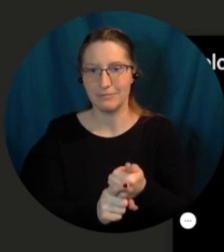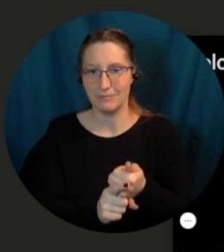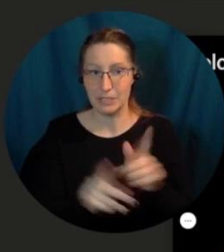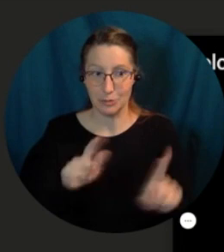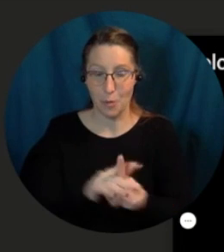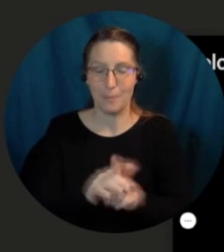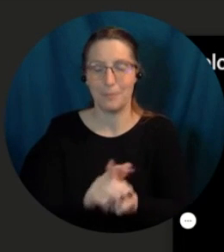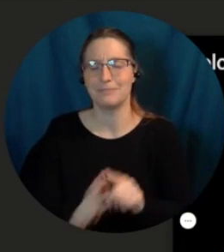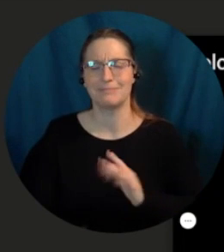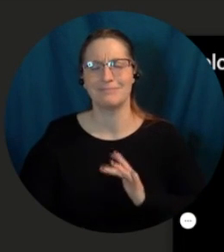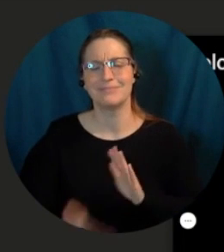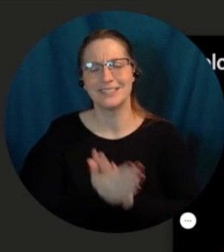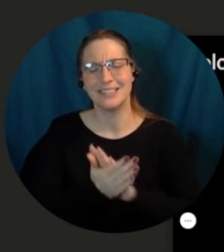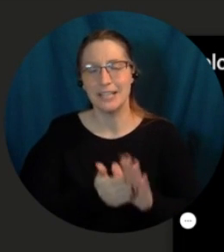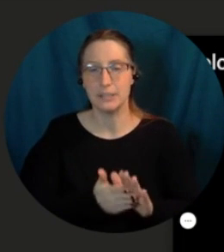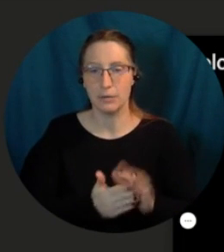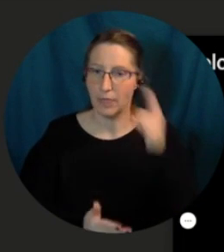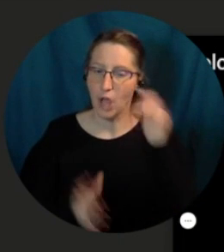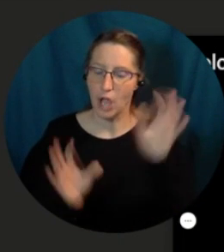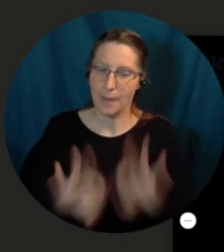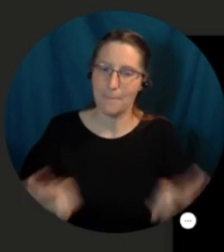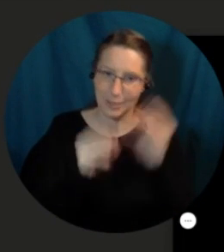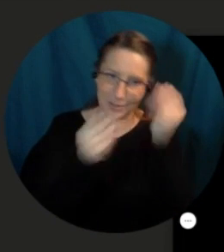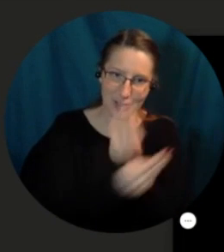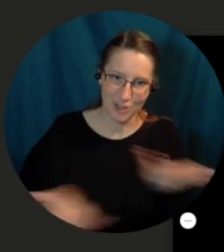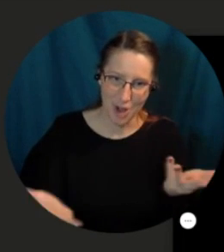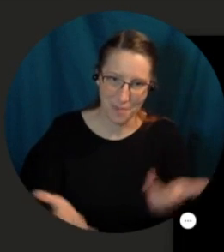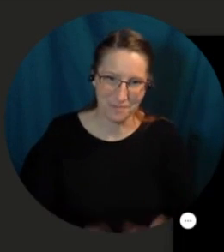We thought that was important to share.